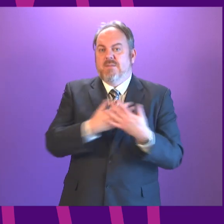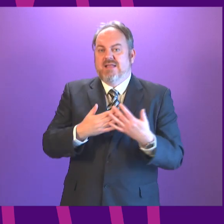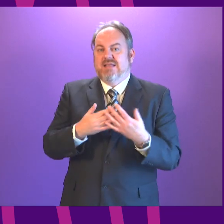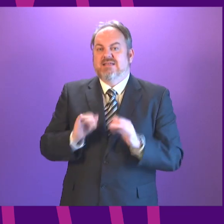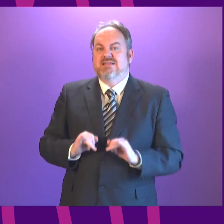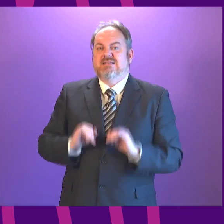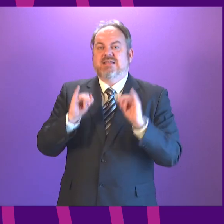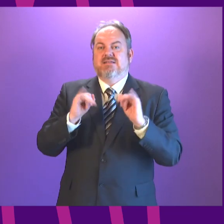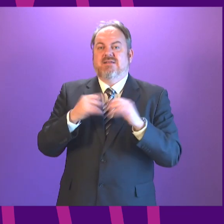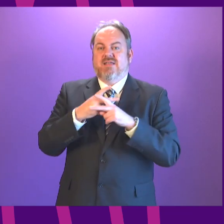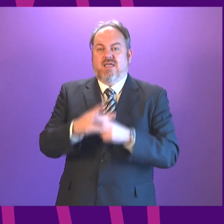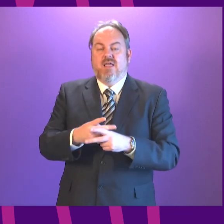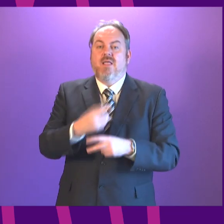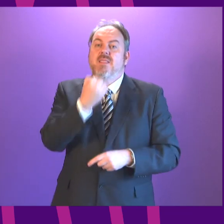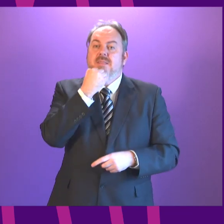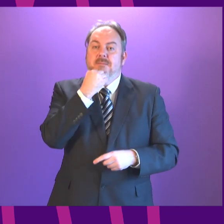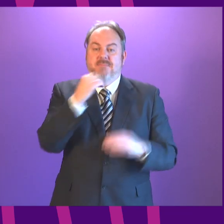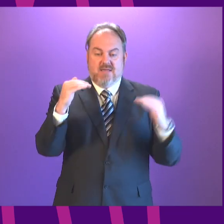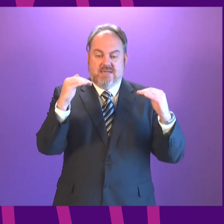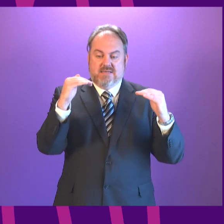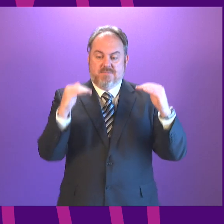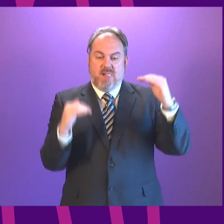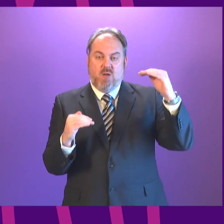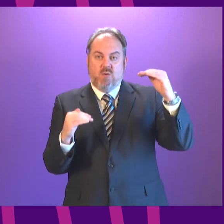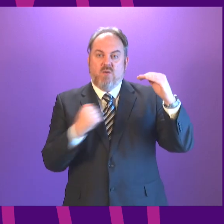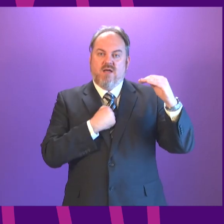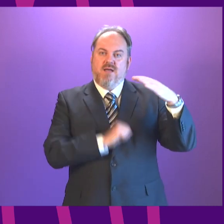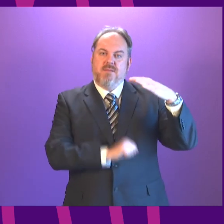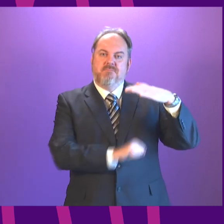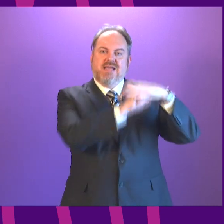capacity. They are also below the peak levels that we saw earlier in the year. There are